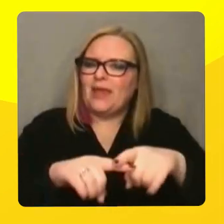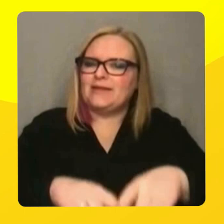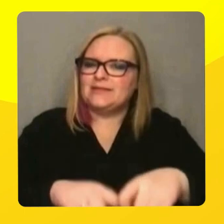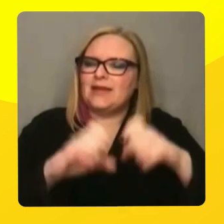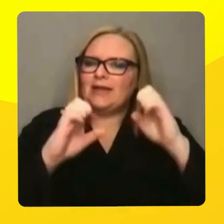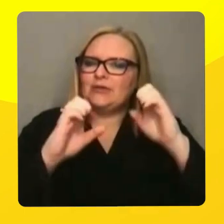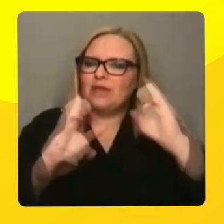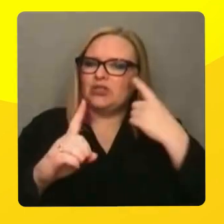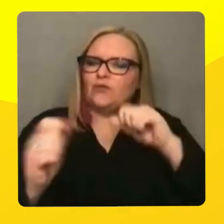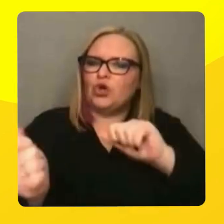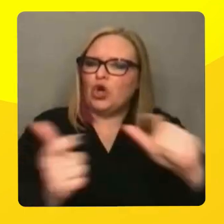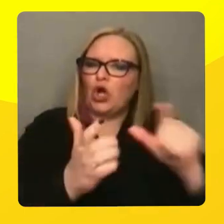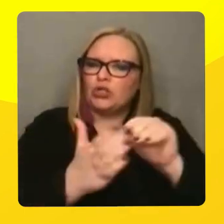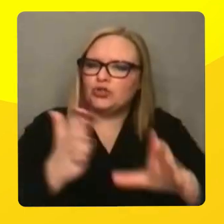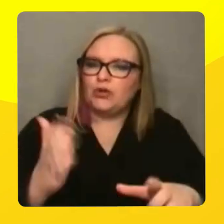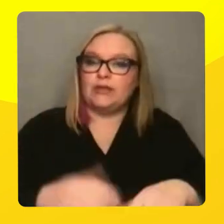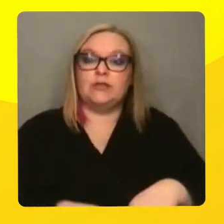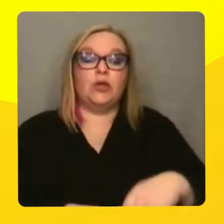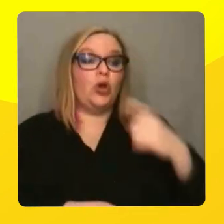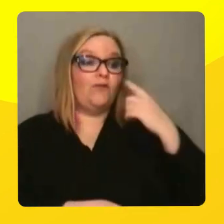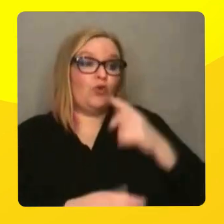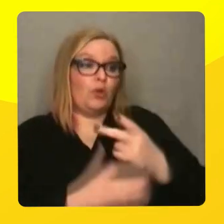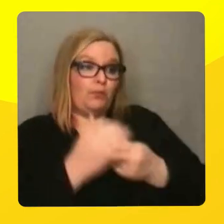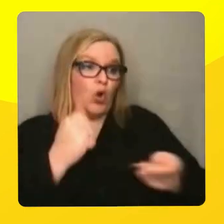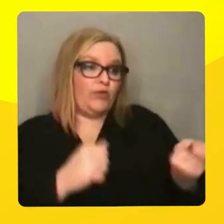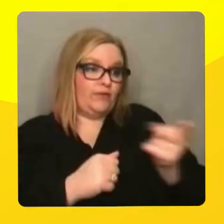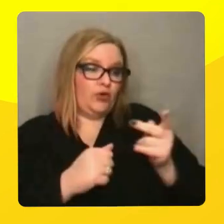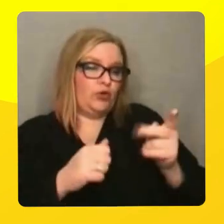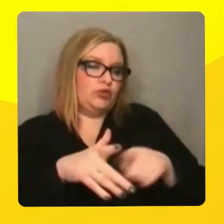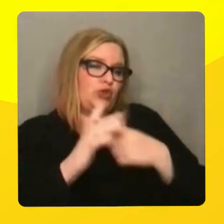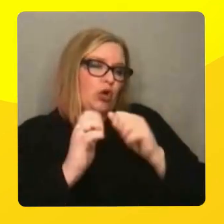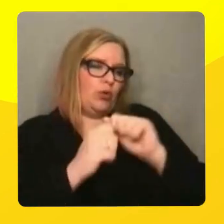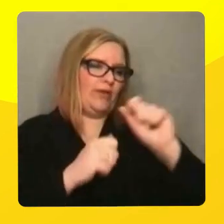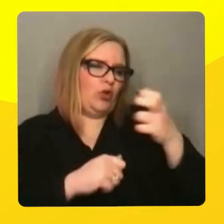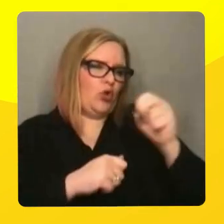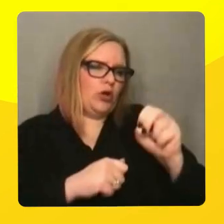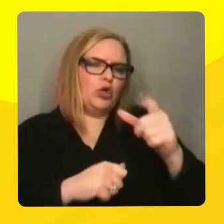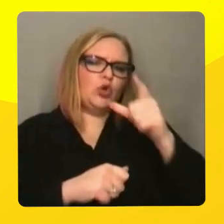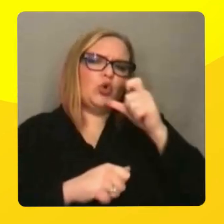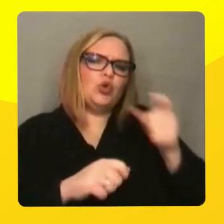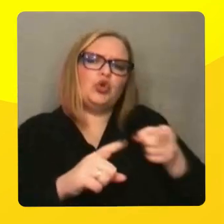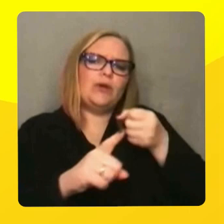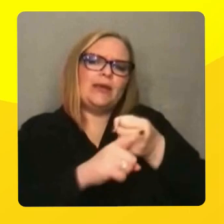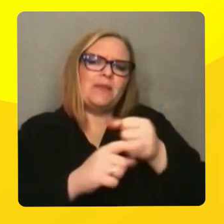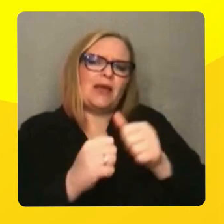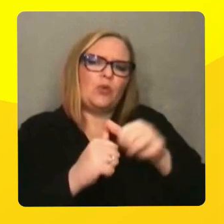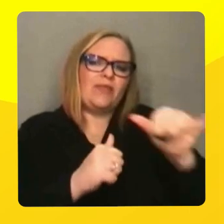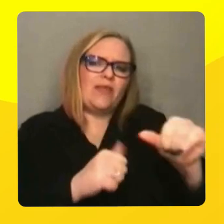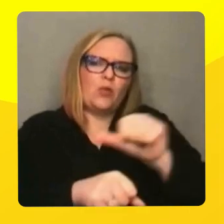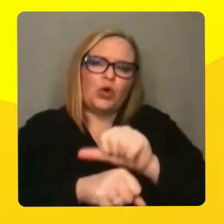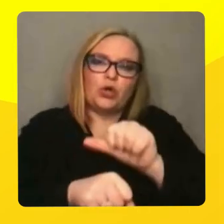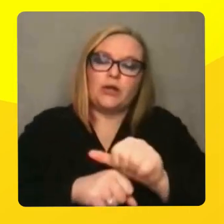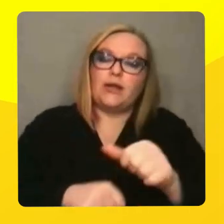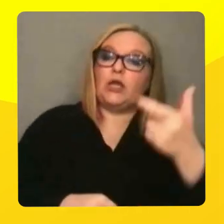So for both of you, starting with you, Lauren, who are you impacting with this work? At Georgia State University,